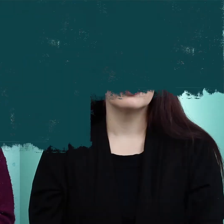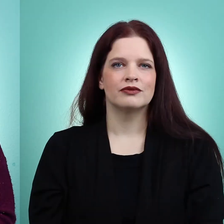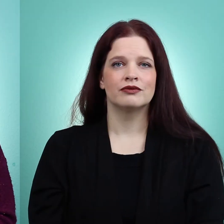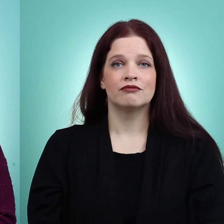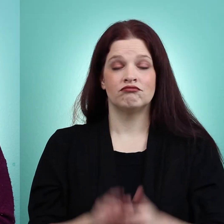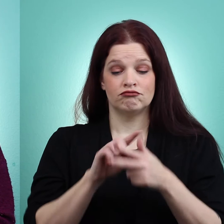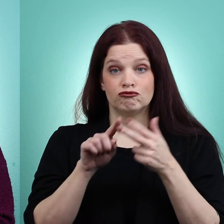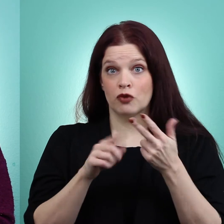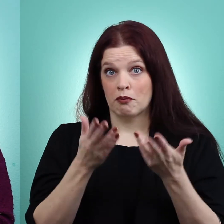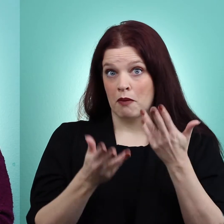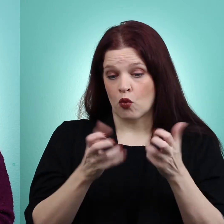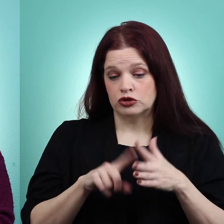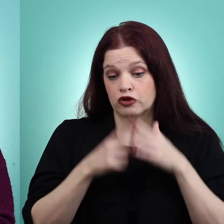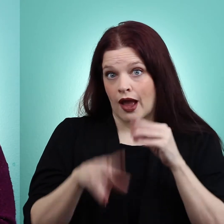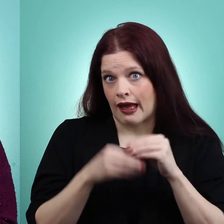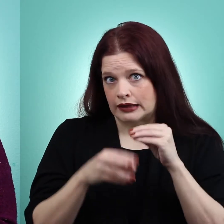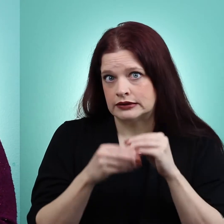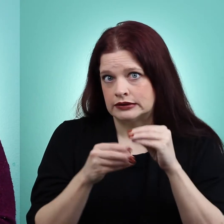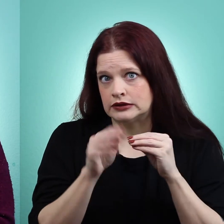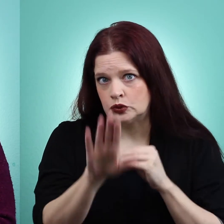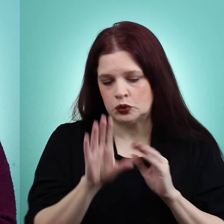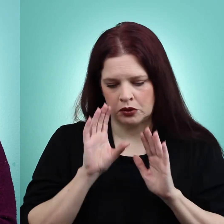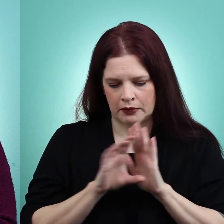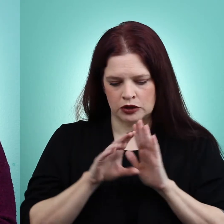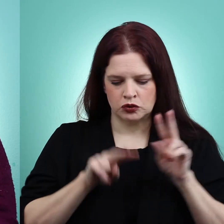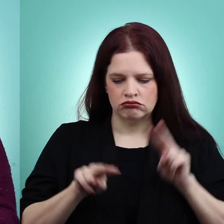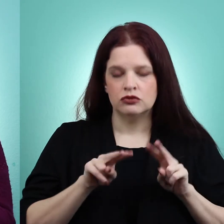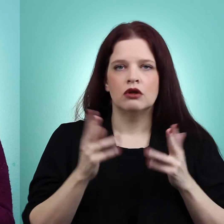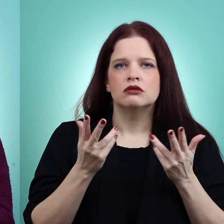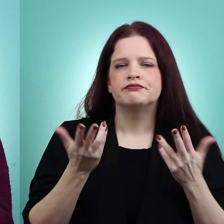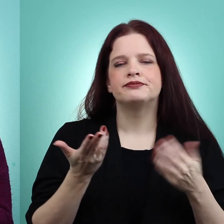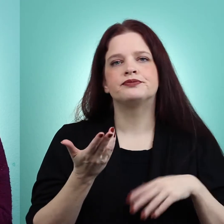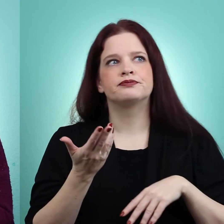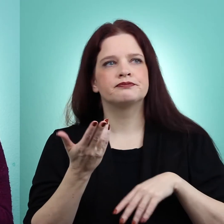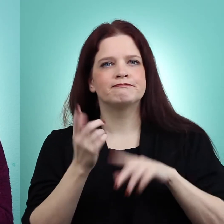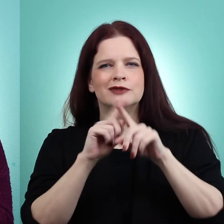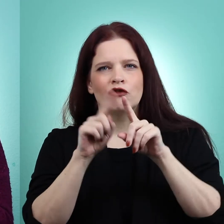So three things that you may want to start adding into your life map that you're looking at are things like different professions.